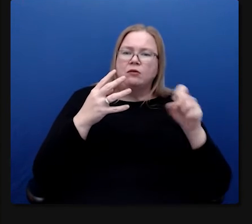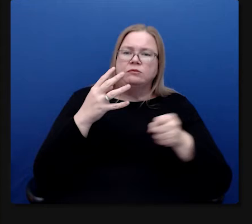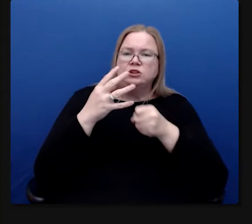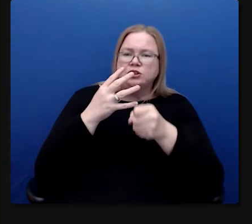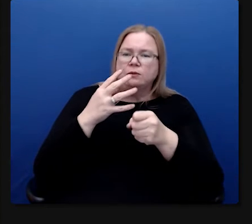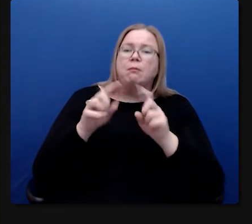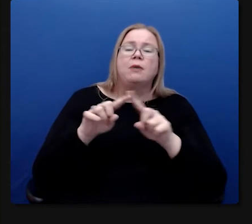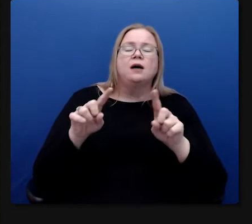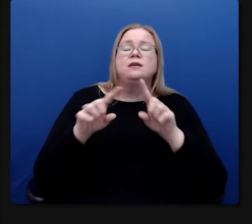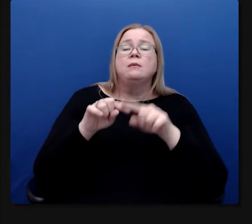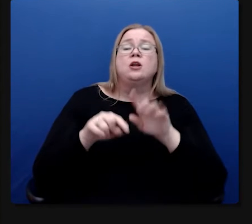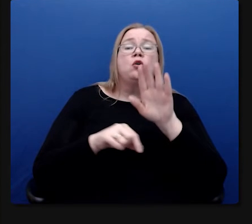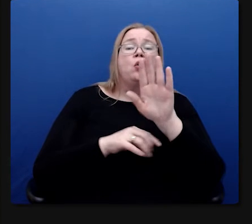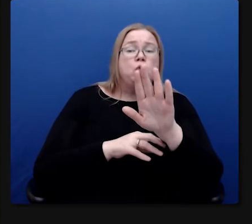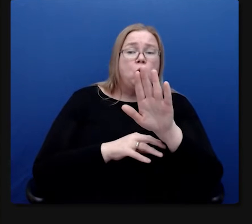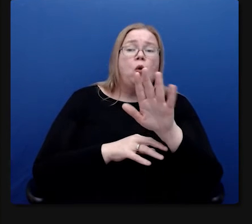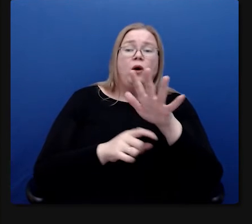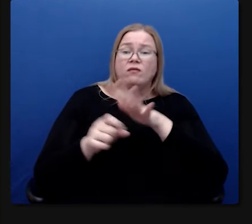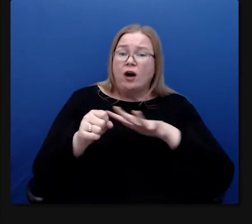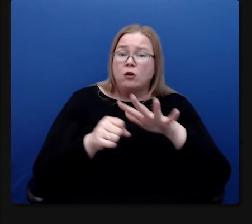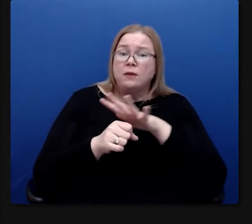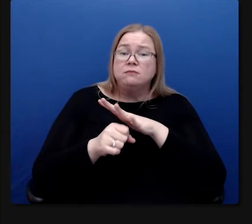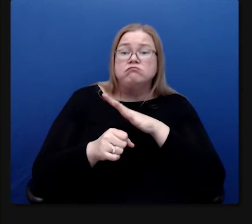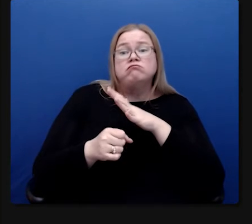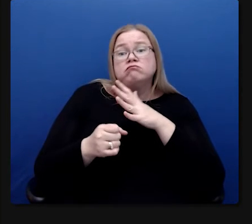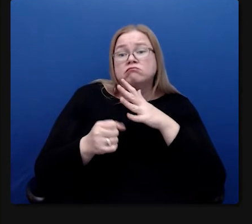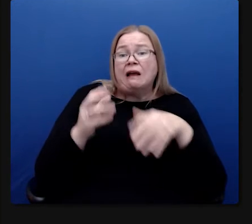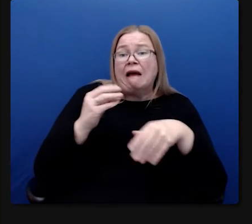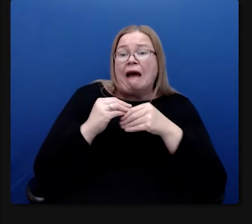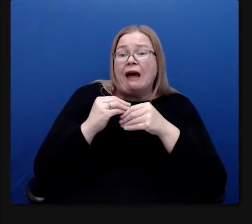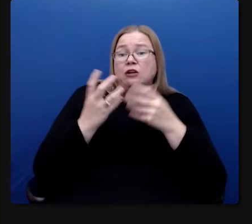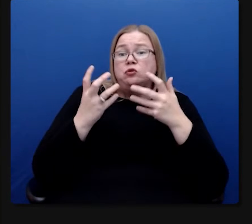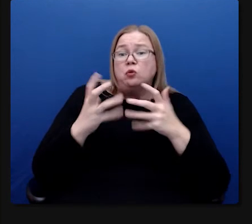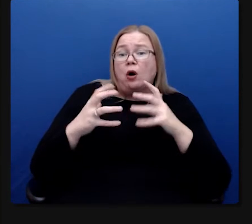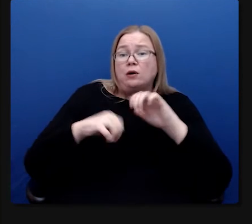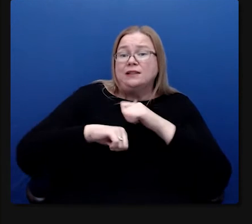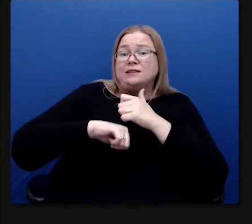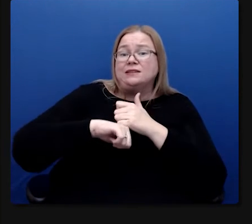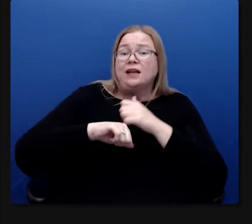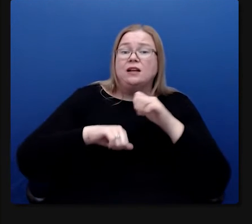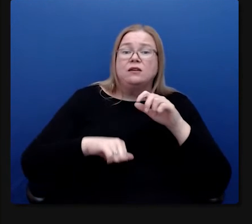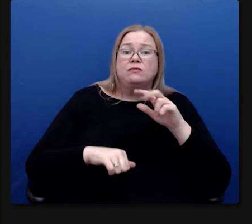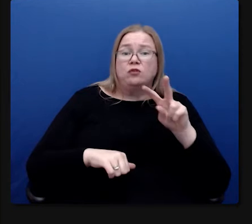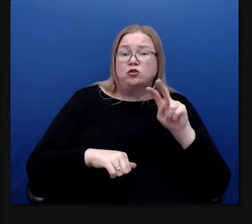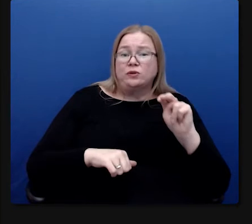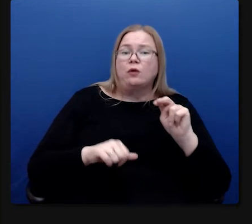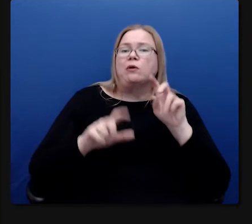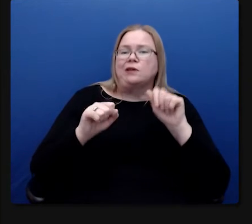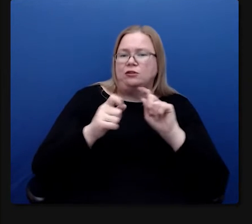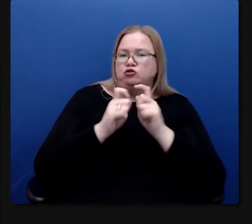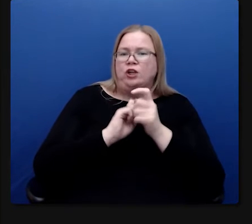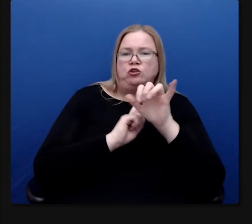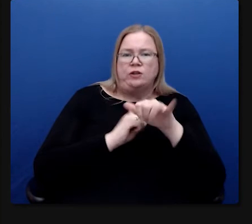But depending on your environment, you might want to add it to an existing virtual network. You can change all those here.